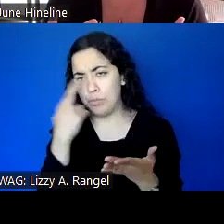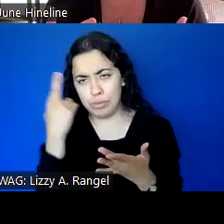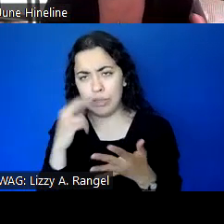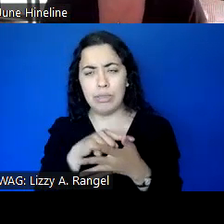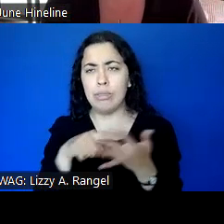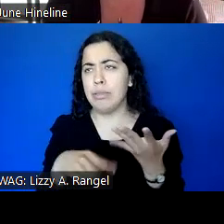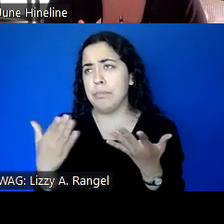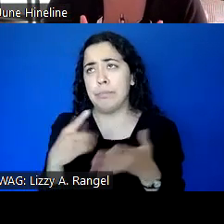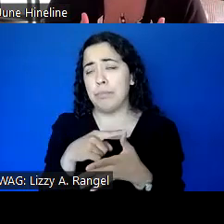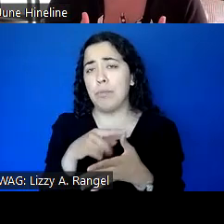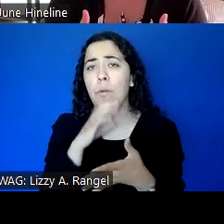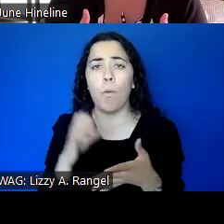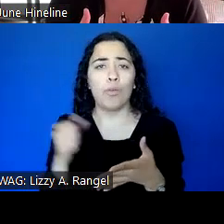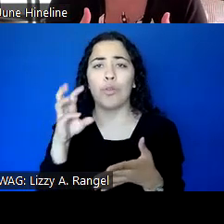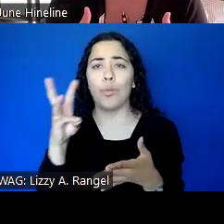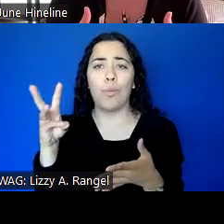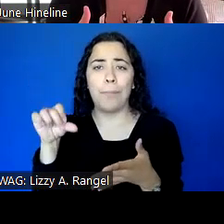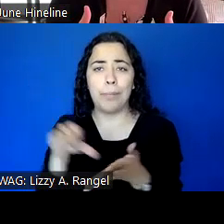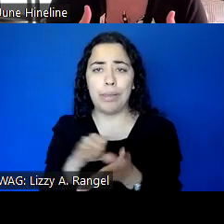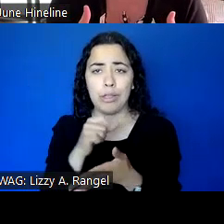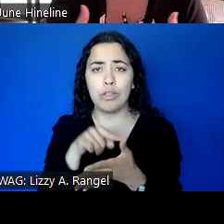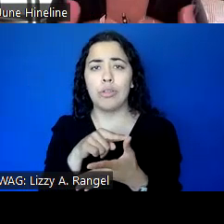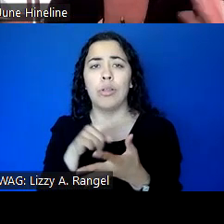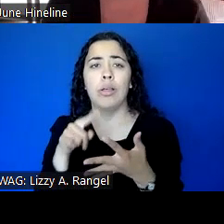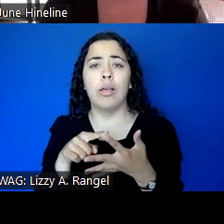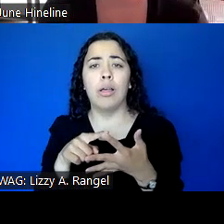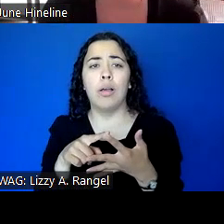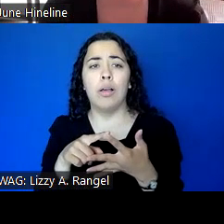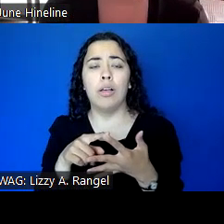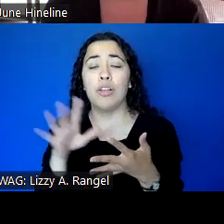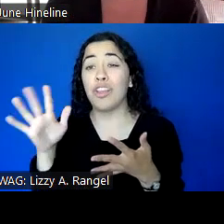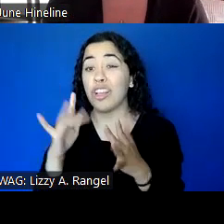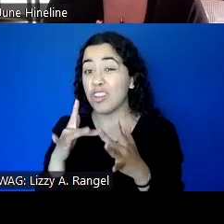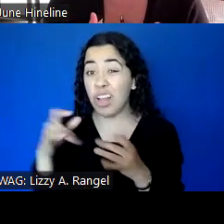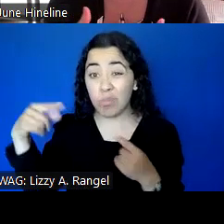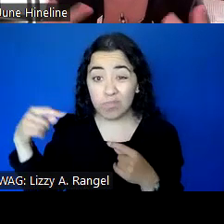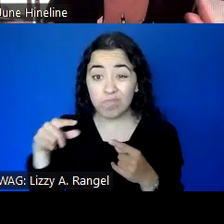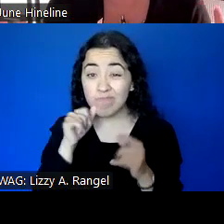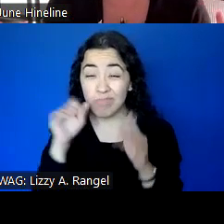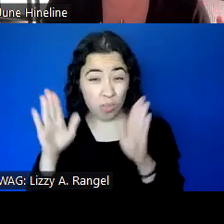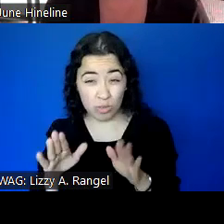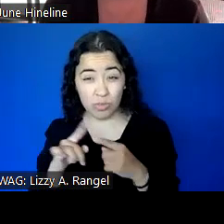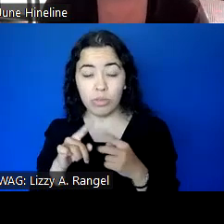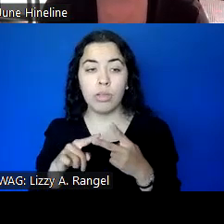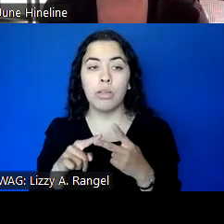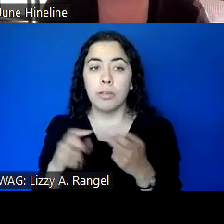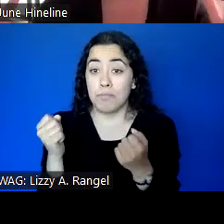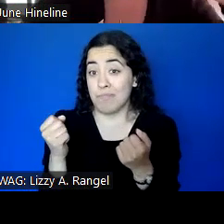Pop-ups. JavaScript pop-ups windows should only be used if they add significant advantage in